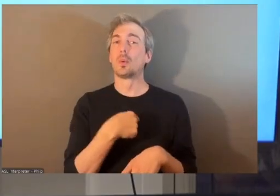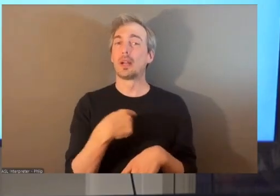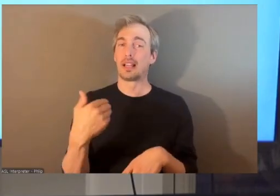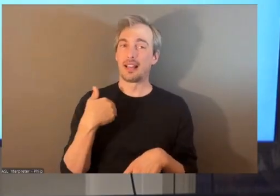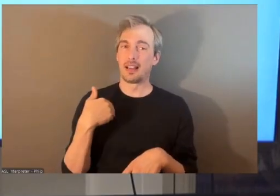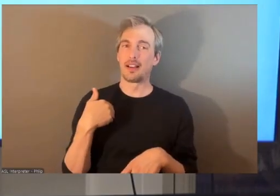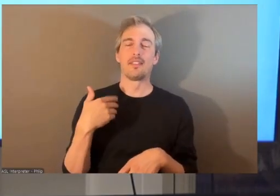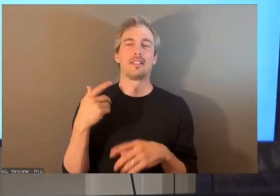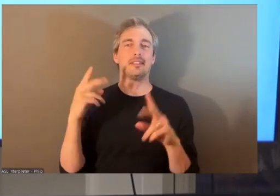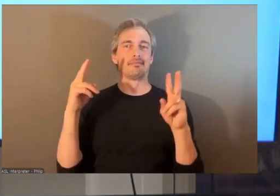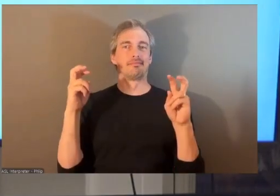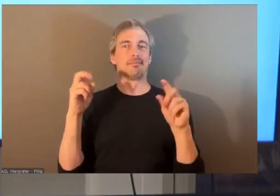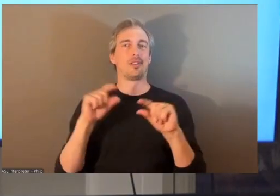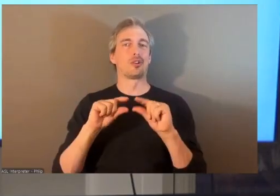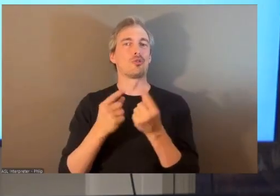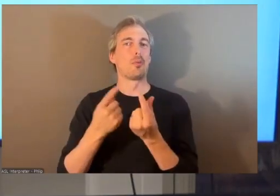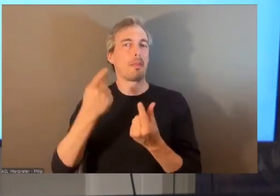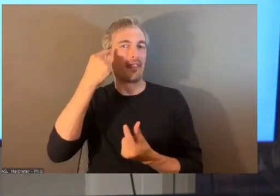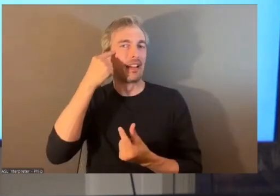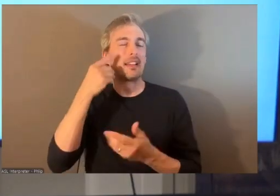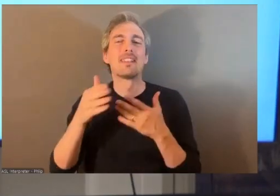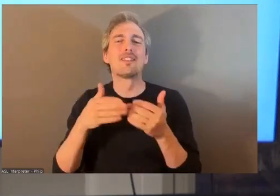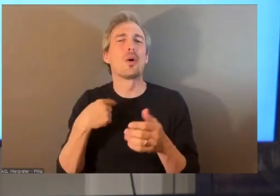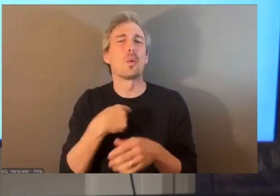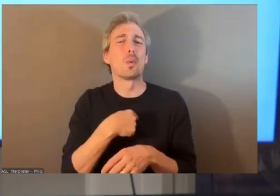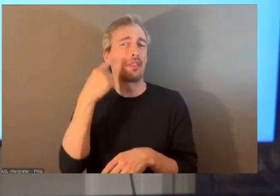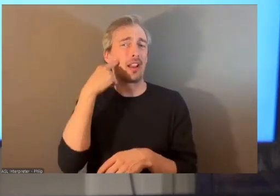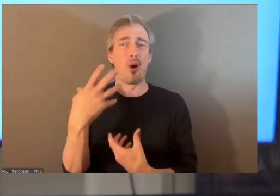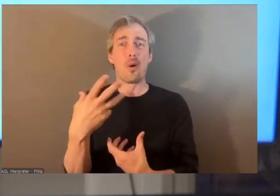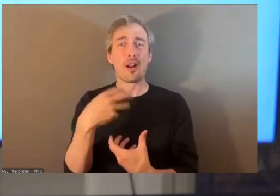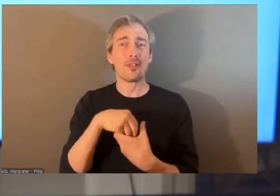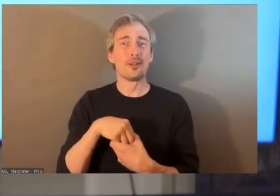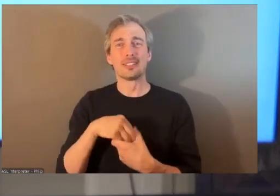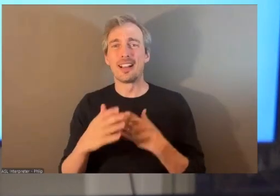So we've definitely found that pairing labels -- or even just not using icons and